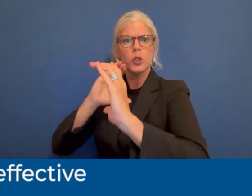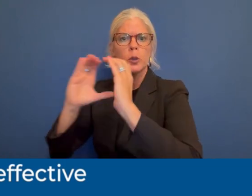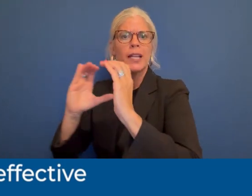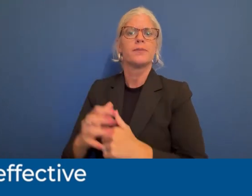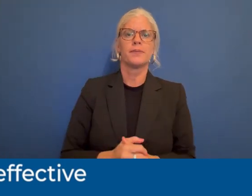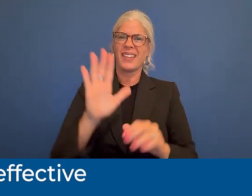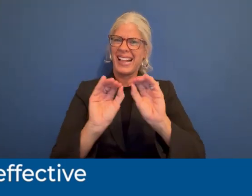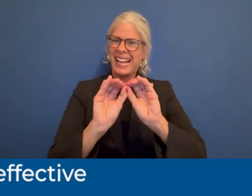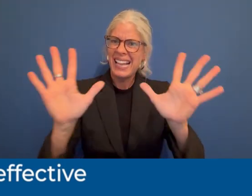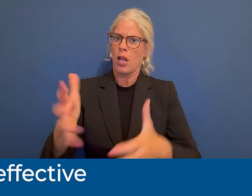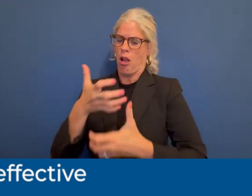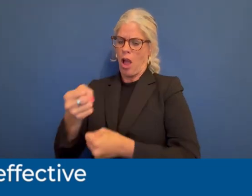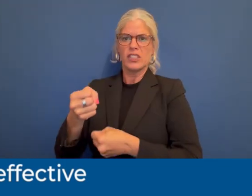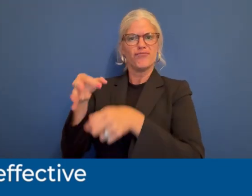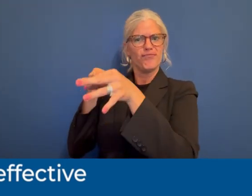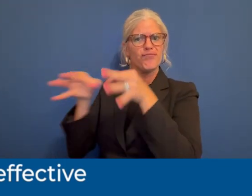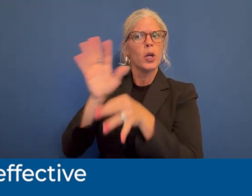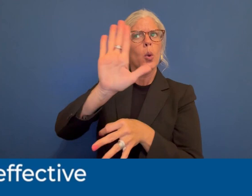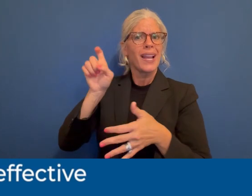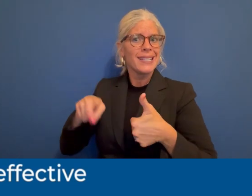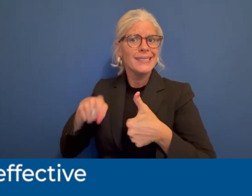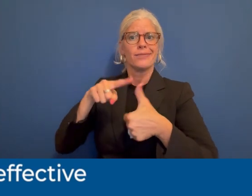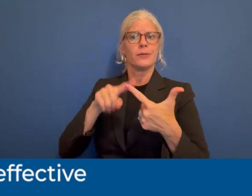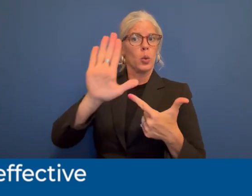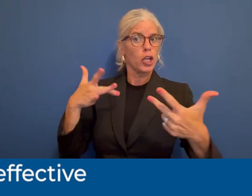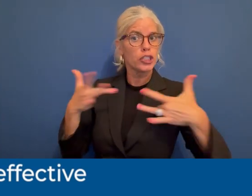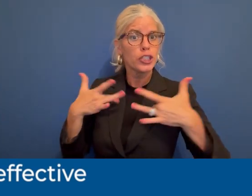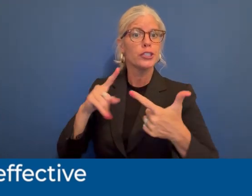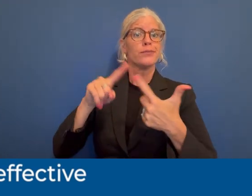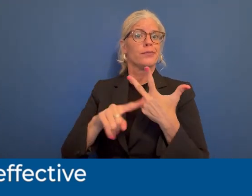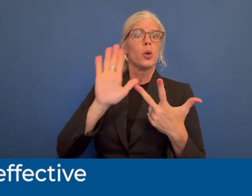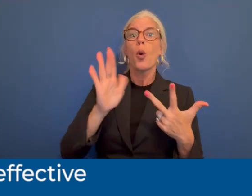Clearly and confidently express your needs, concerns, and preferences to others.